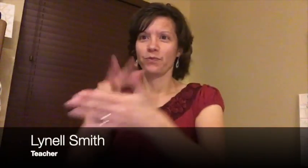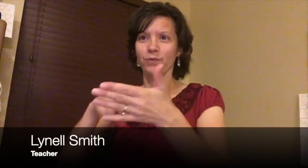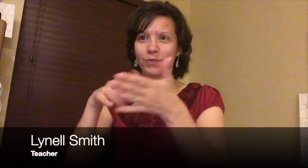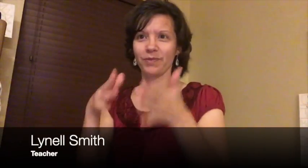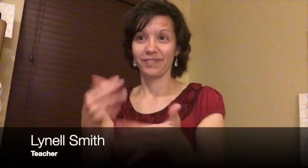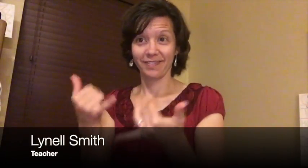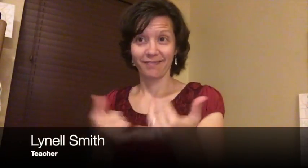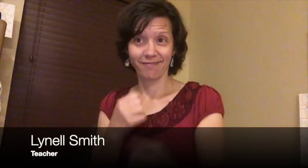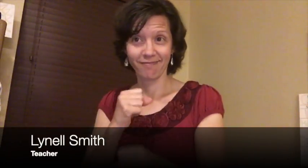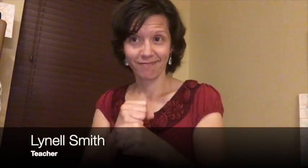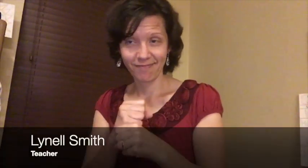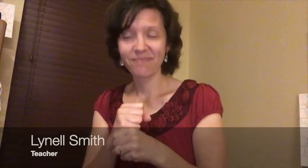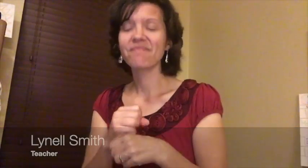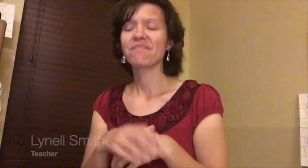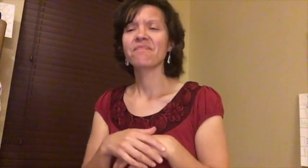our most improved reader.